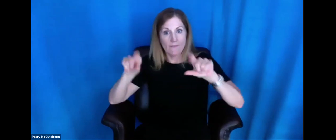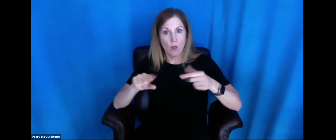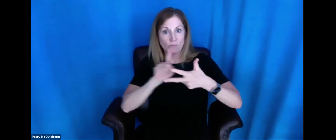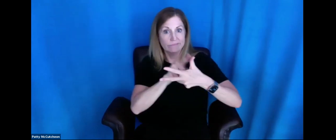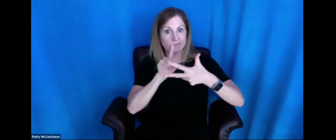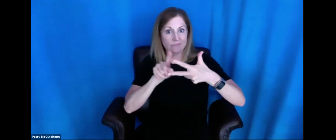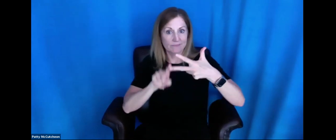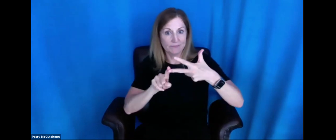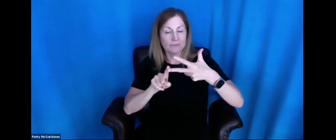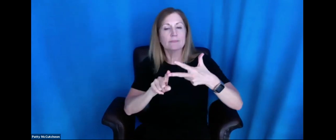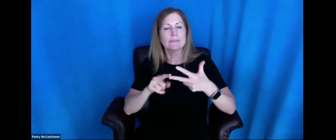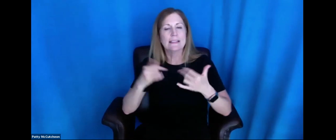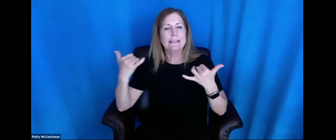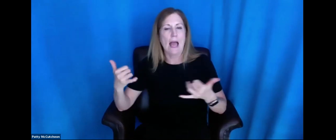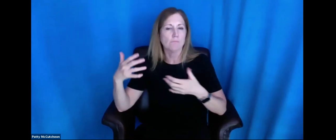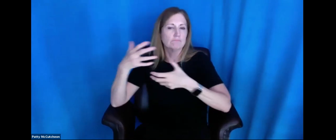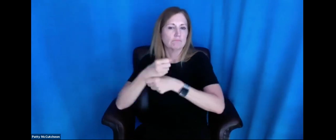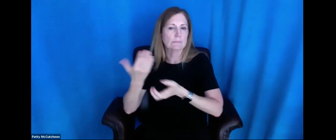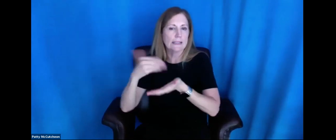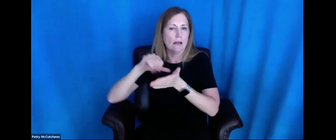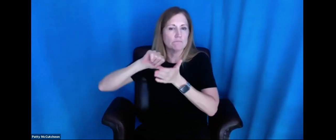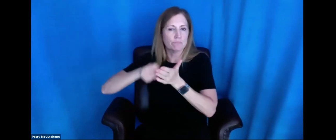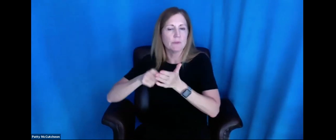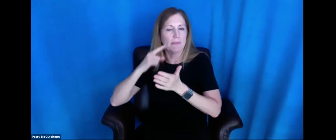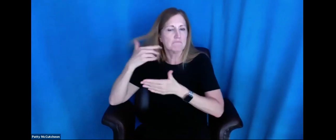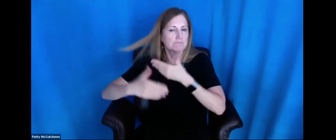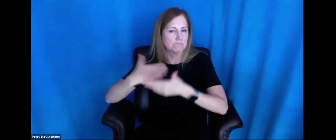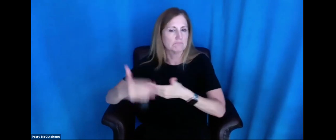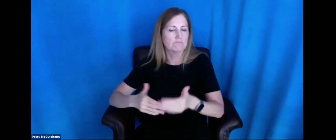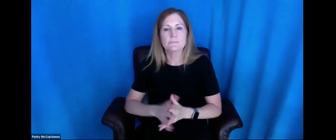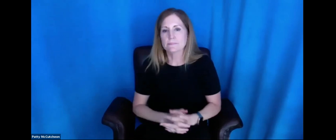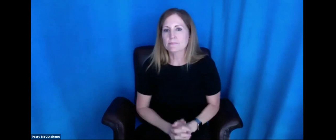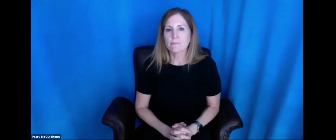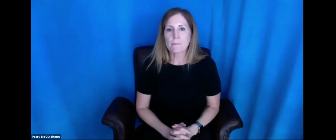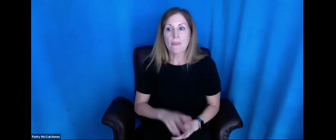did, and then you can move on. Emily Hunt: Sure.